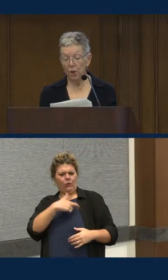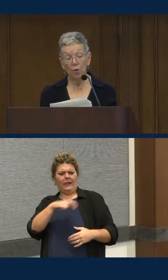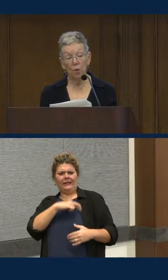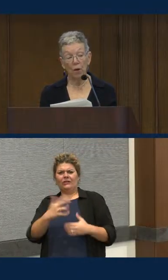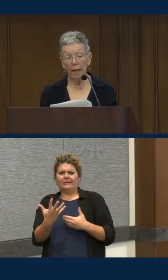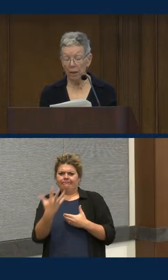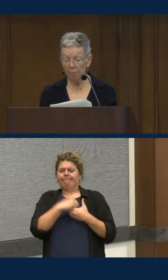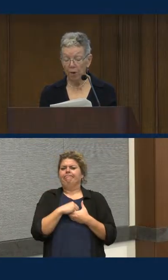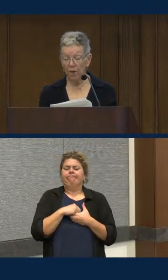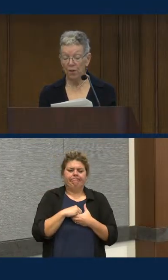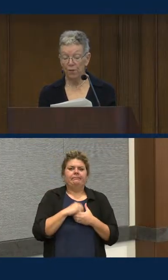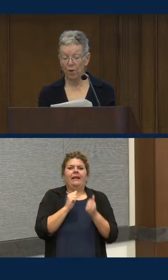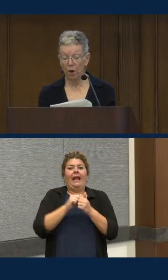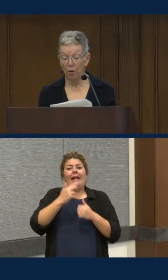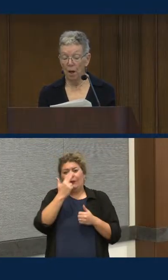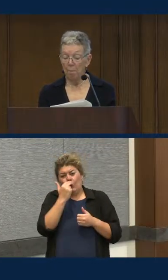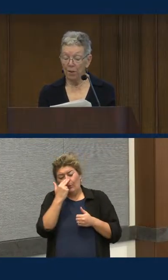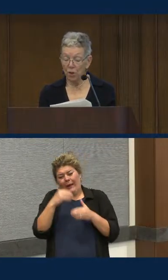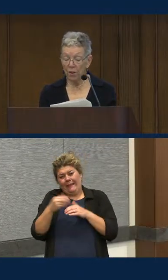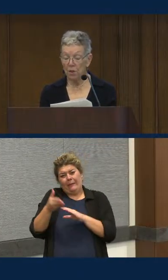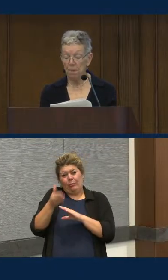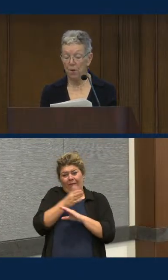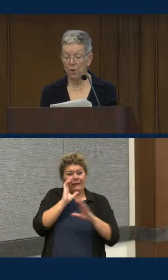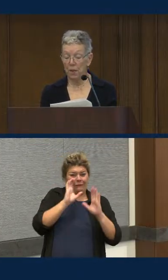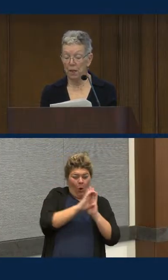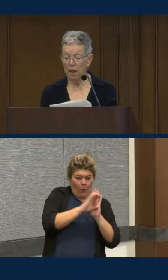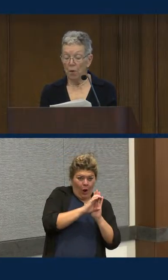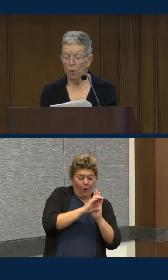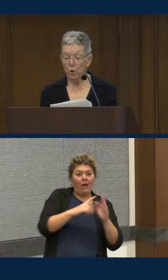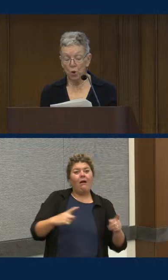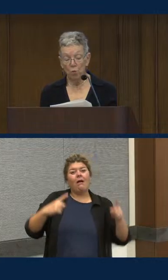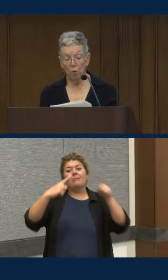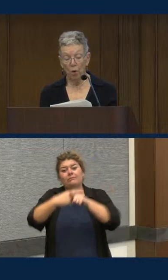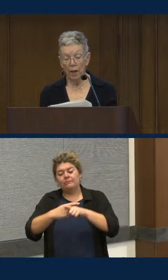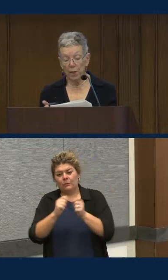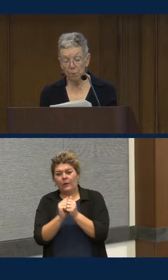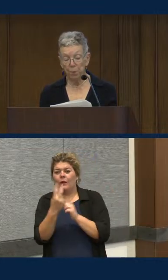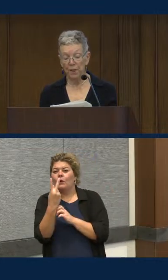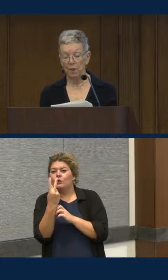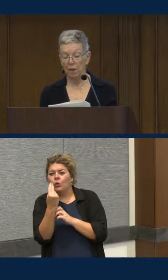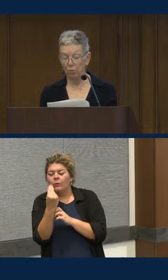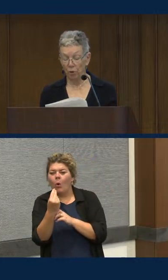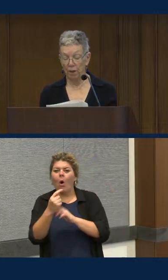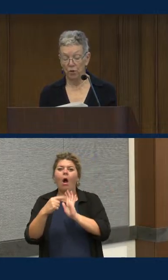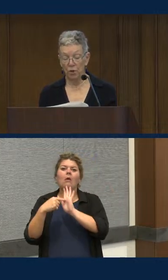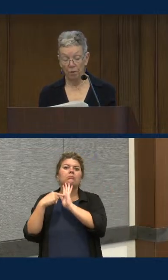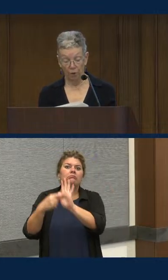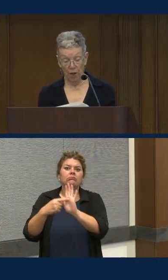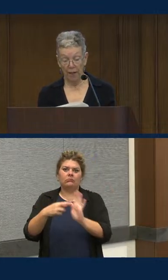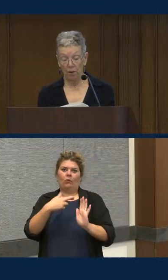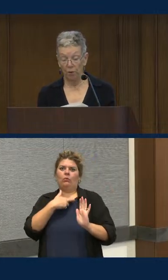Previous photo by juxtaposing it with two more explicitly vernacular